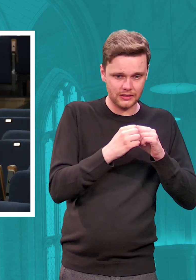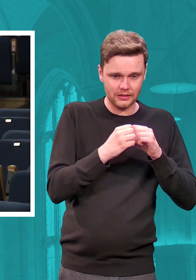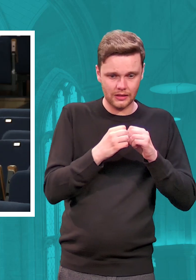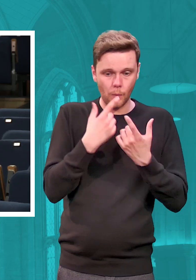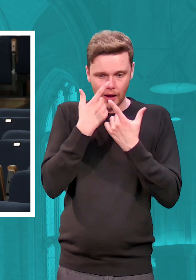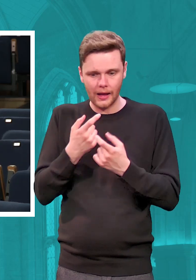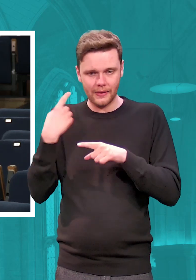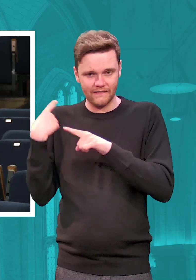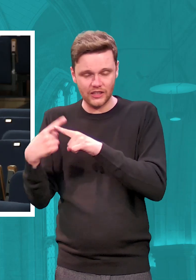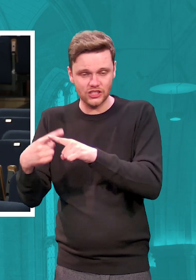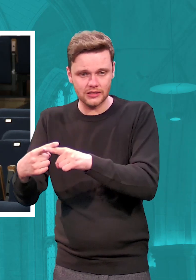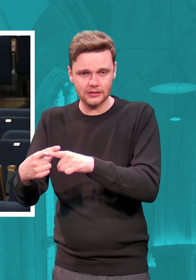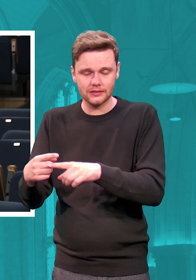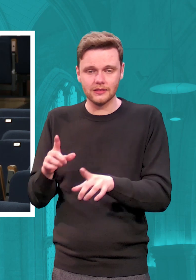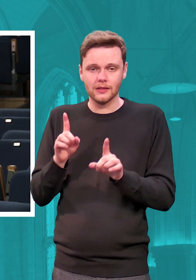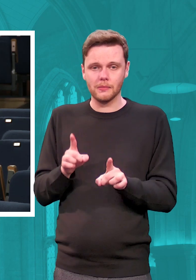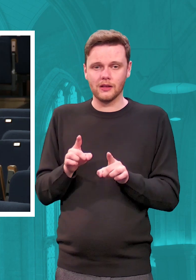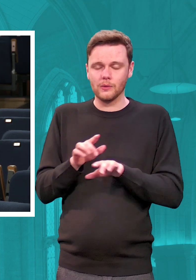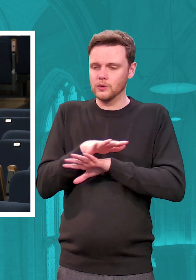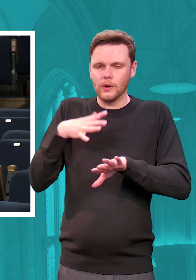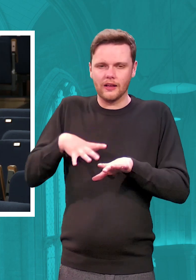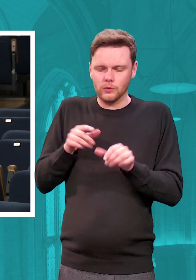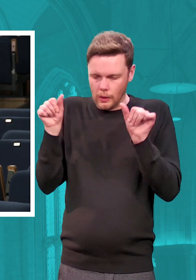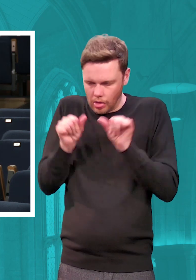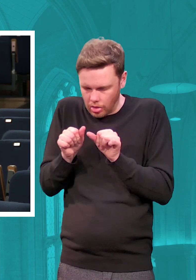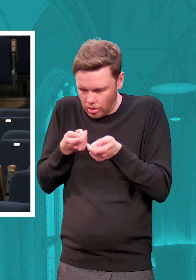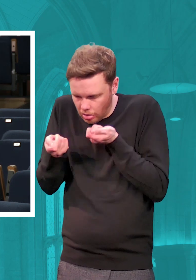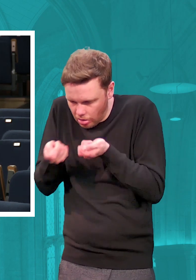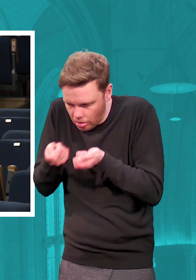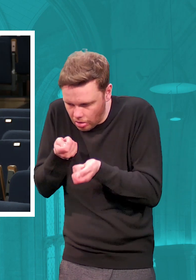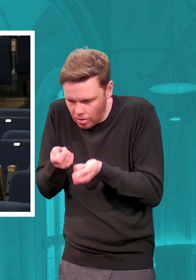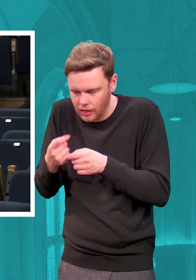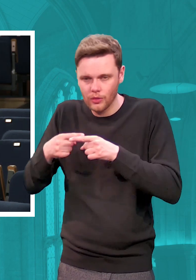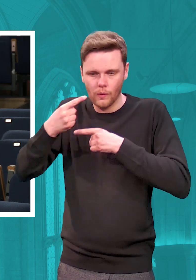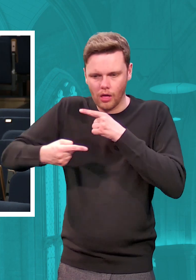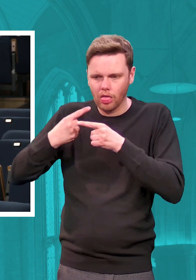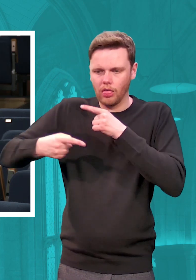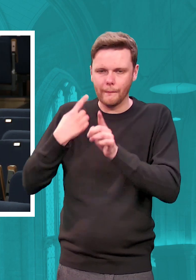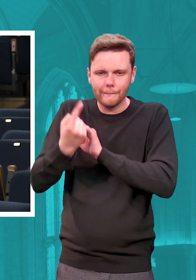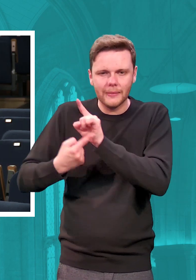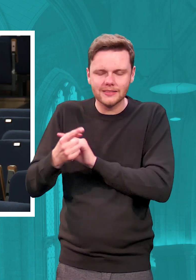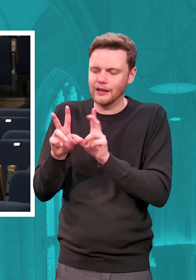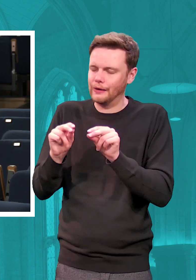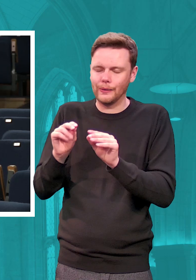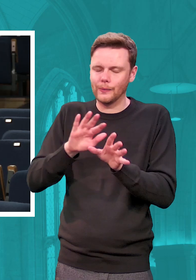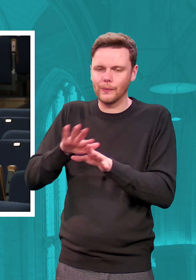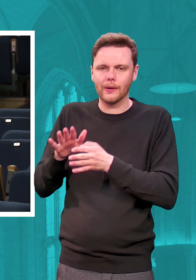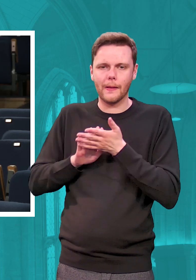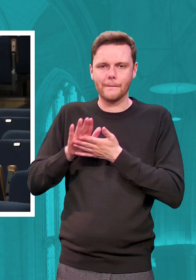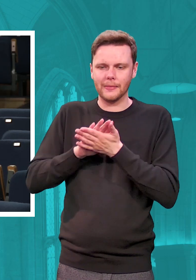but that means we don't have to micromanage every issue at an annual meeting. Instead it means empowering folk